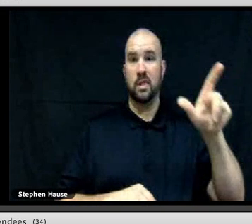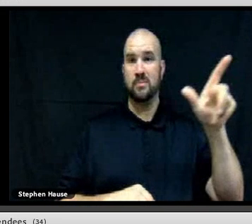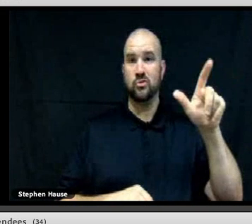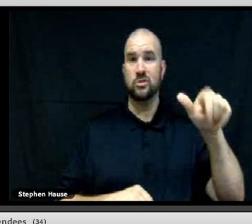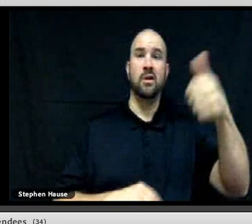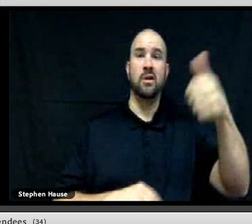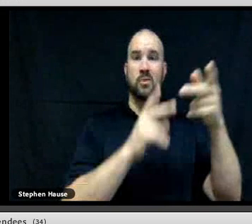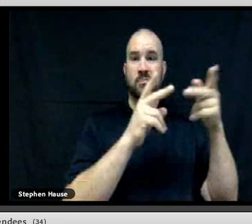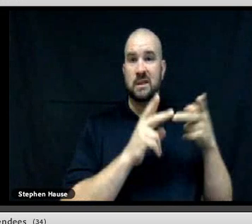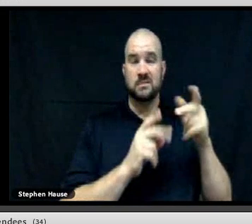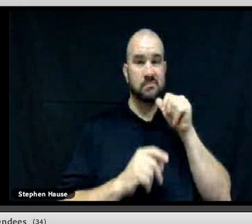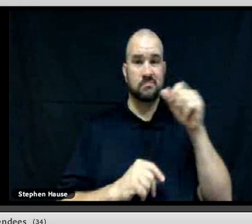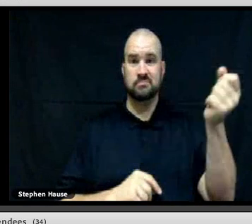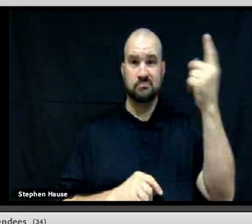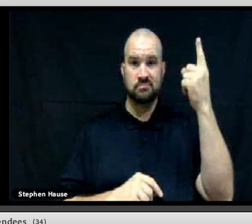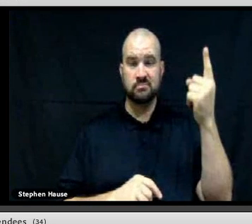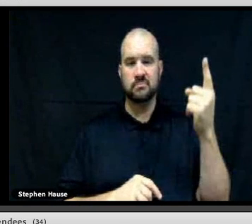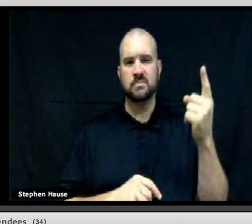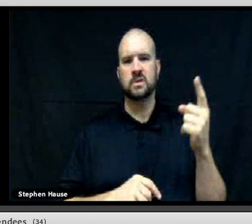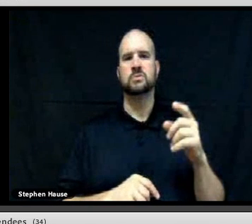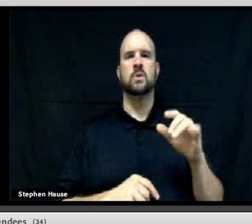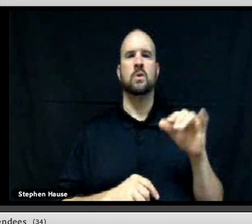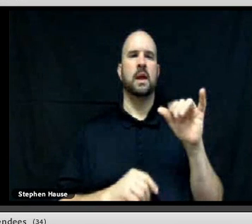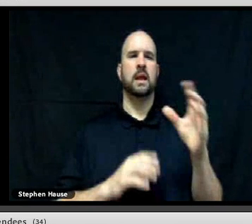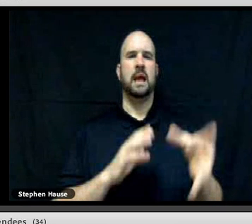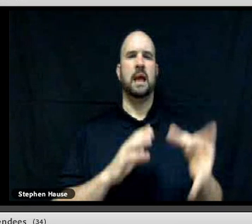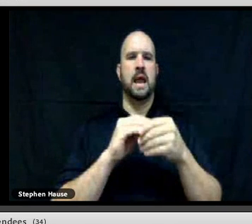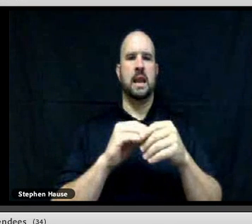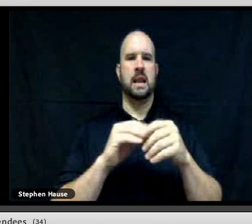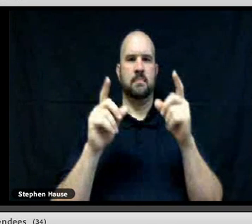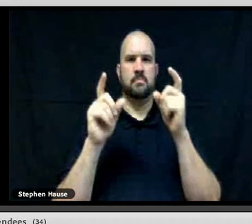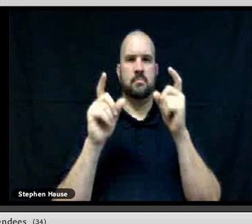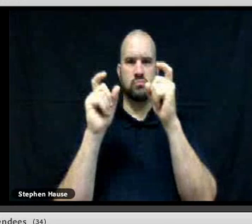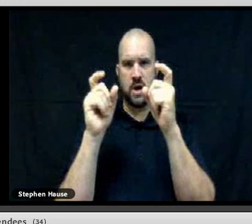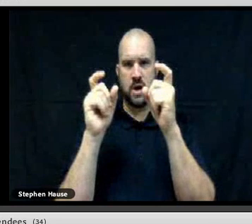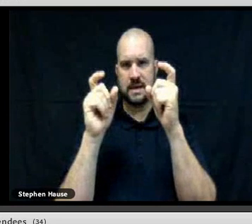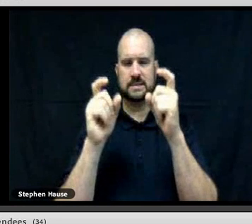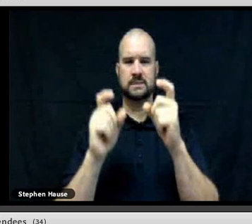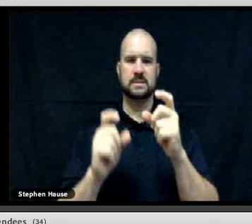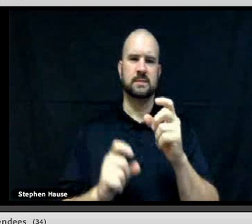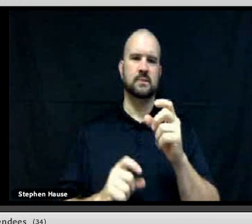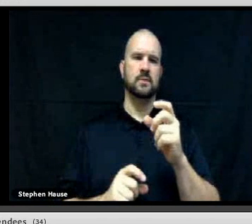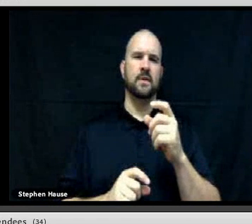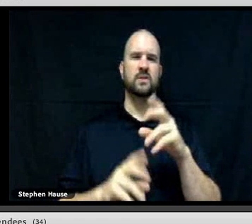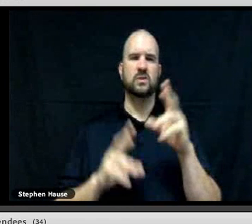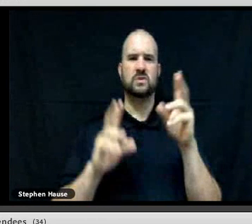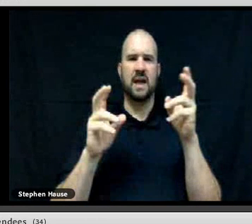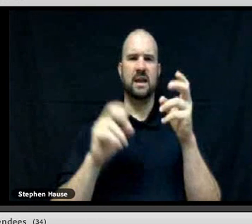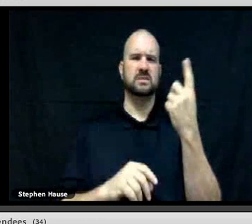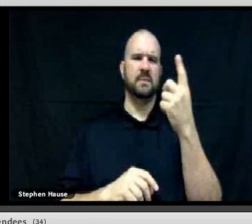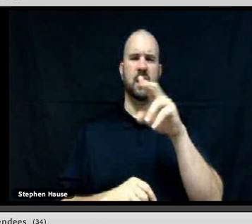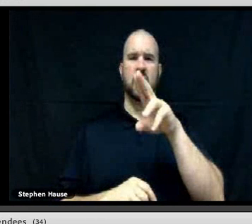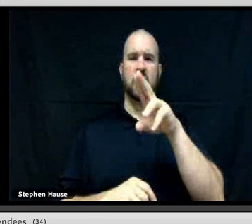uh, making something, uh, titling something "unknown" or "untitled." Uh, so, for example, I've done a search in DPLA